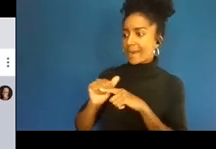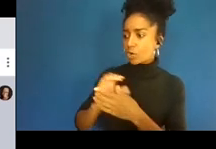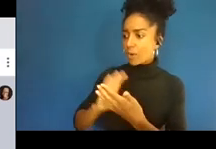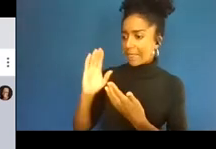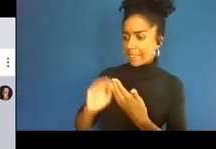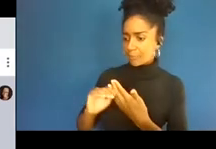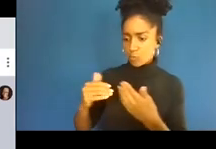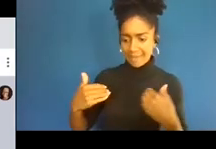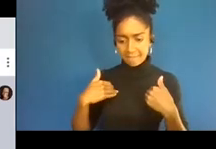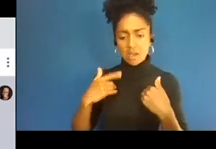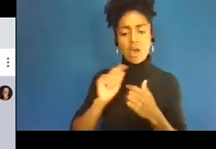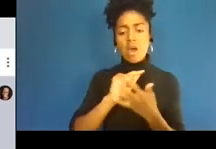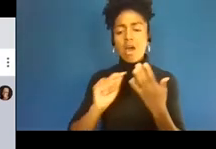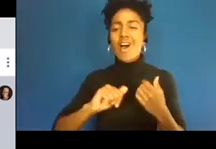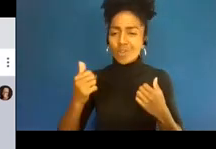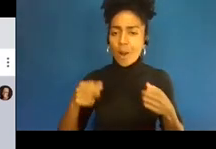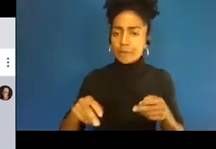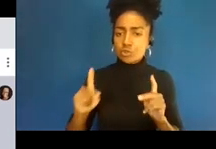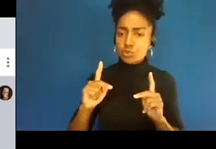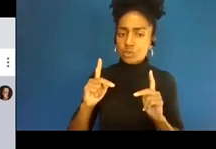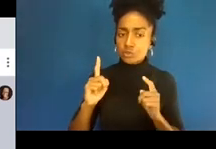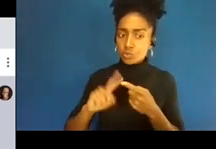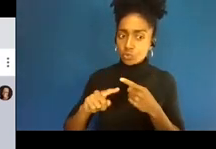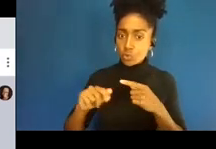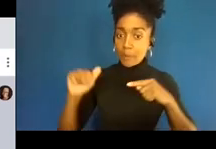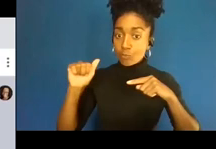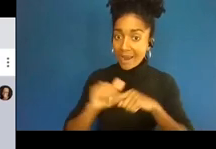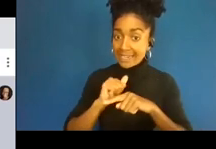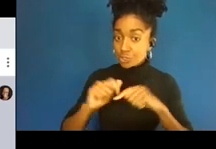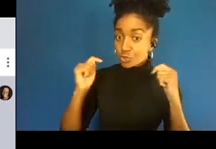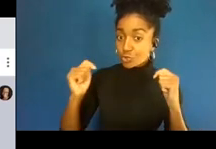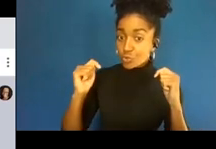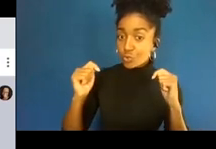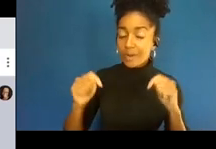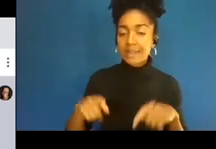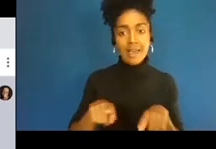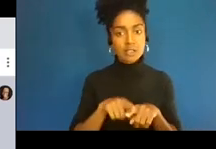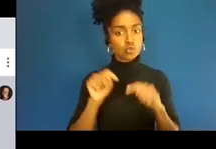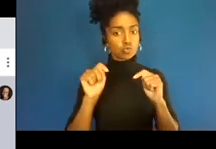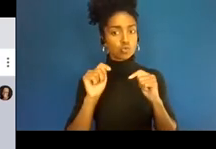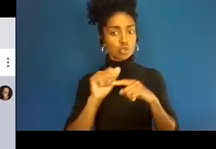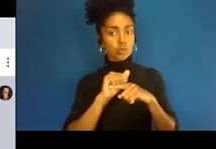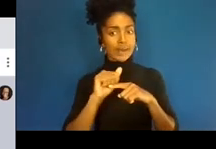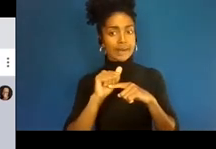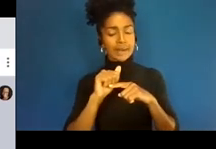there are these opportunities for practicing tutoring as a tutor-in-training.